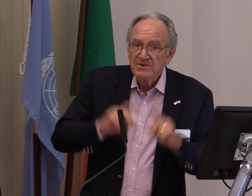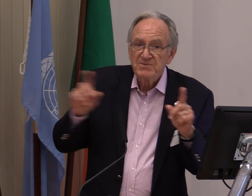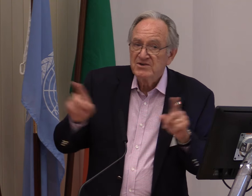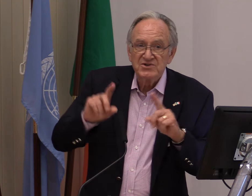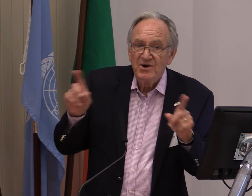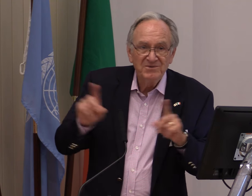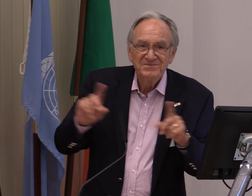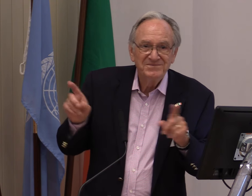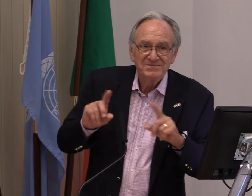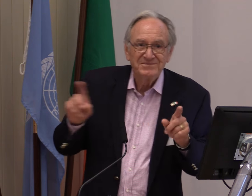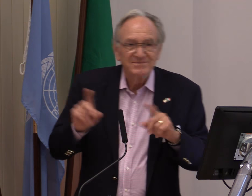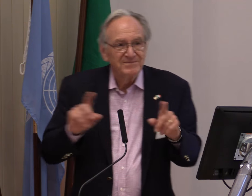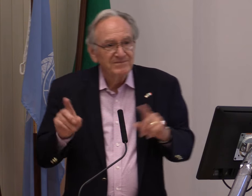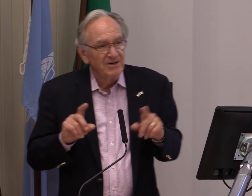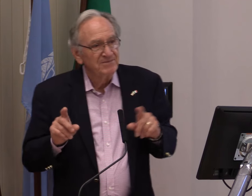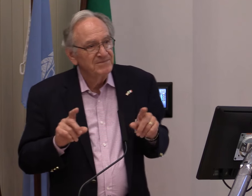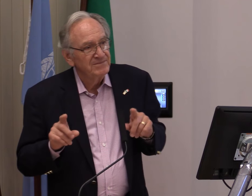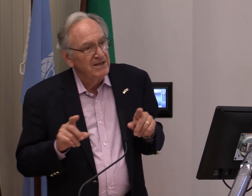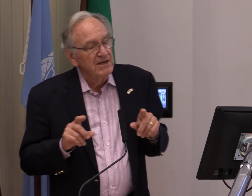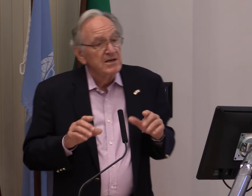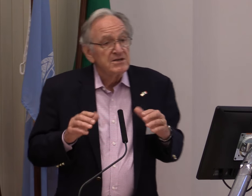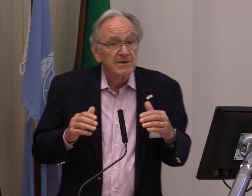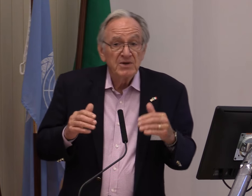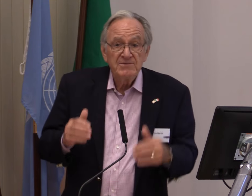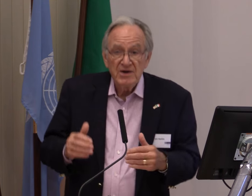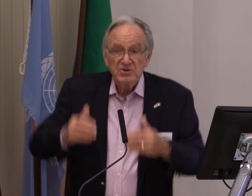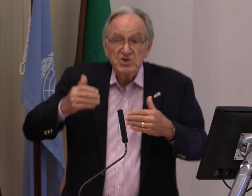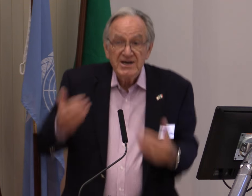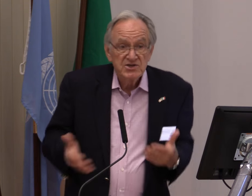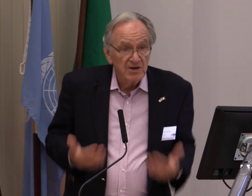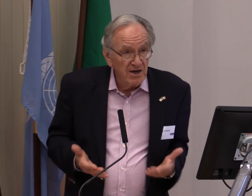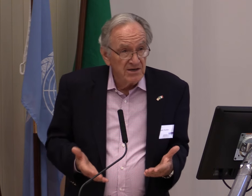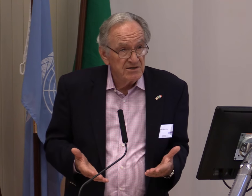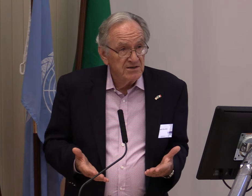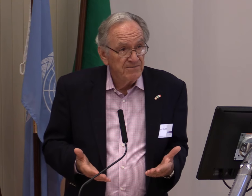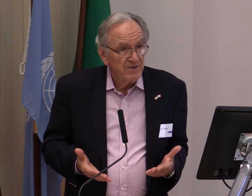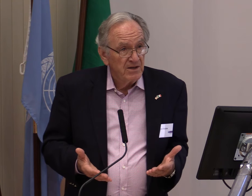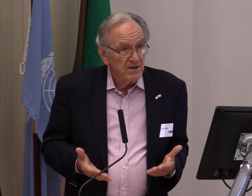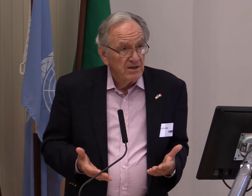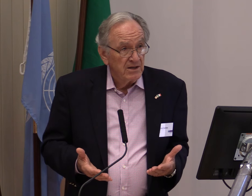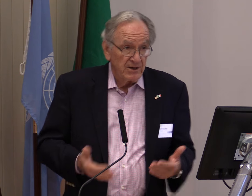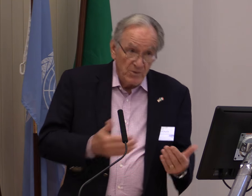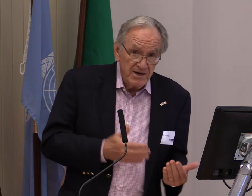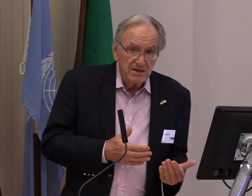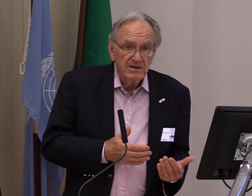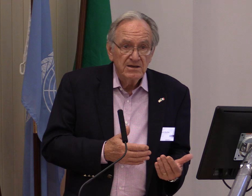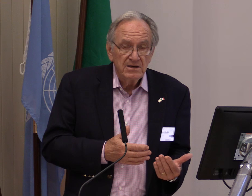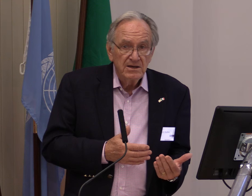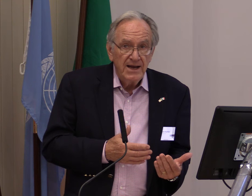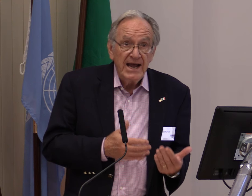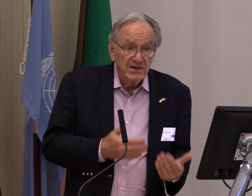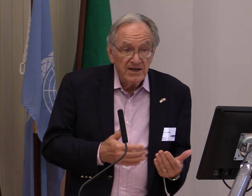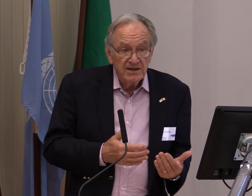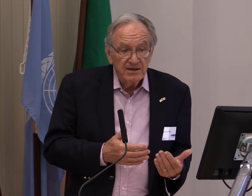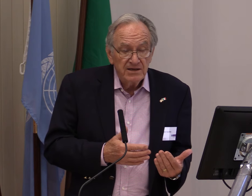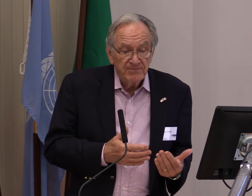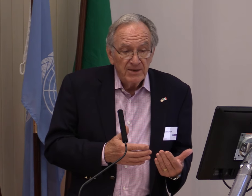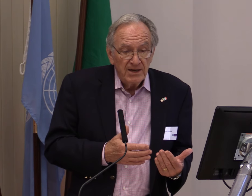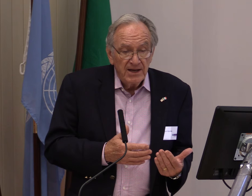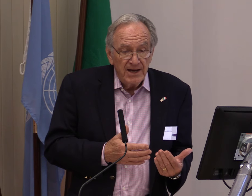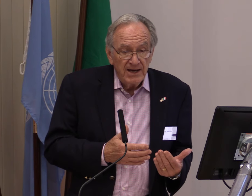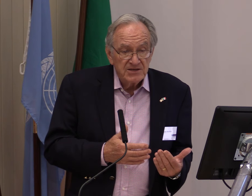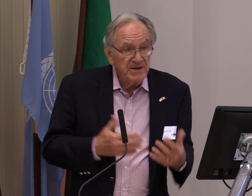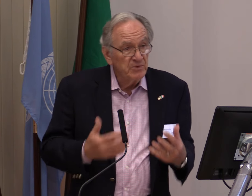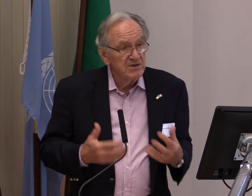My response is no. Sometimes you have to change the laws, like we did, and then as people